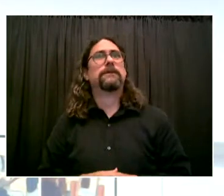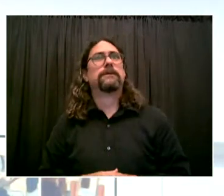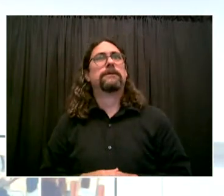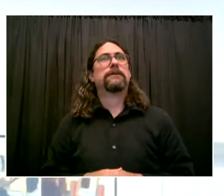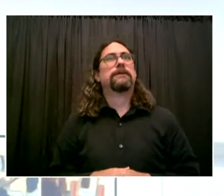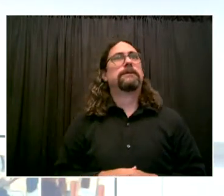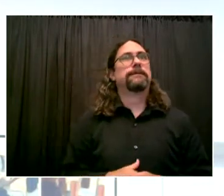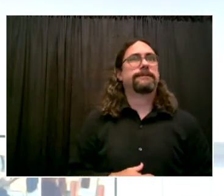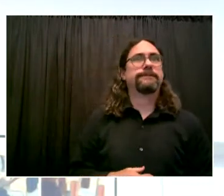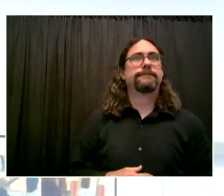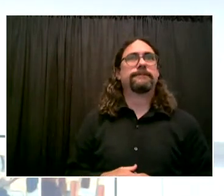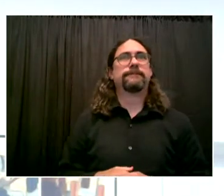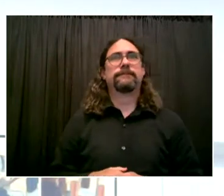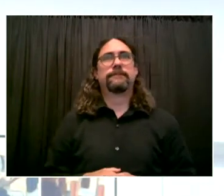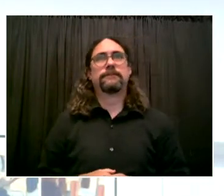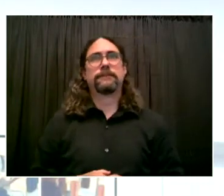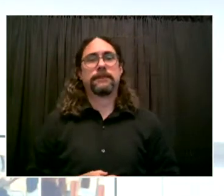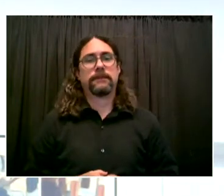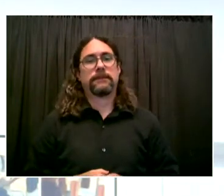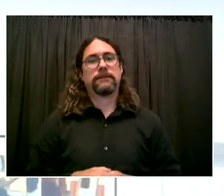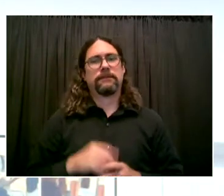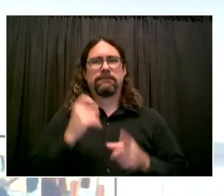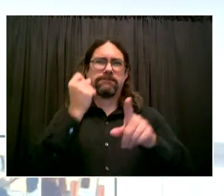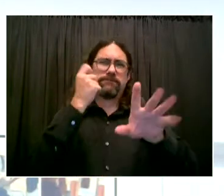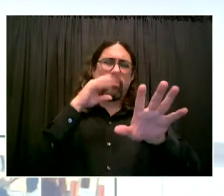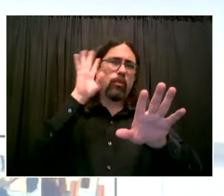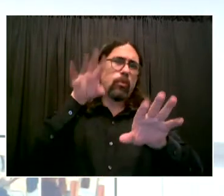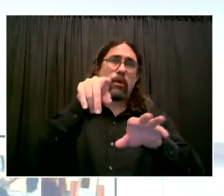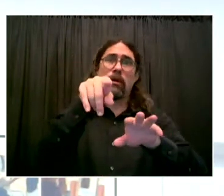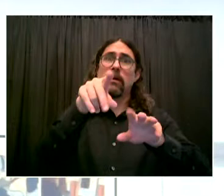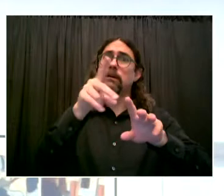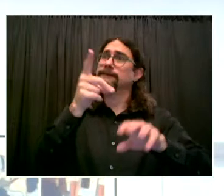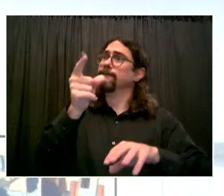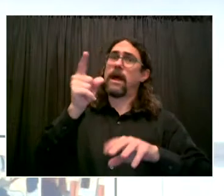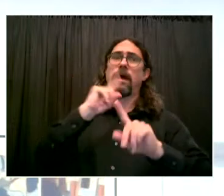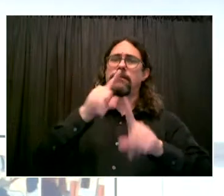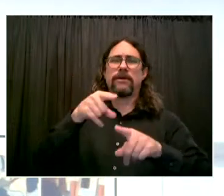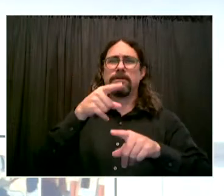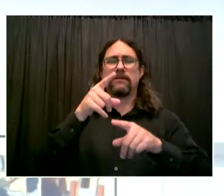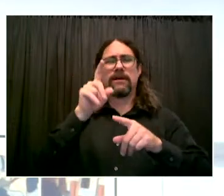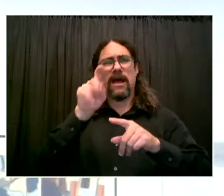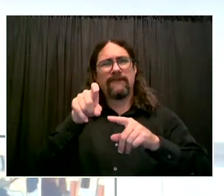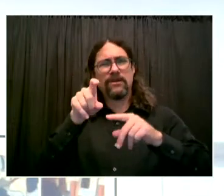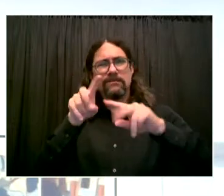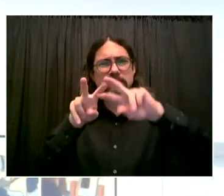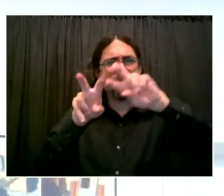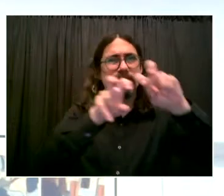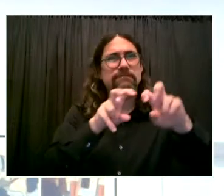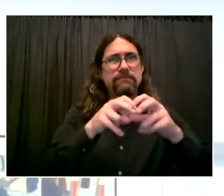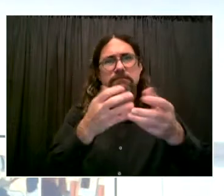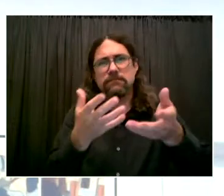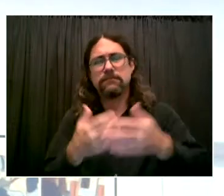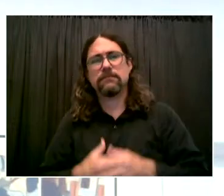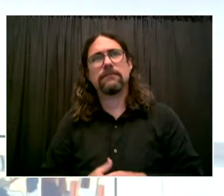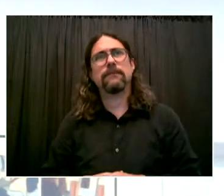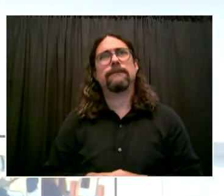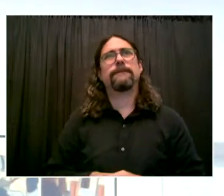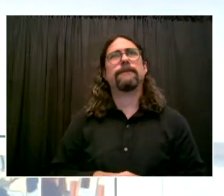SPEAK TO THAT? THANK YOU. THANKS REUVAIN FOR YOUR IMPORTANT QUESTIONS.